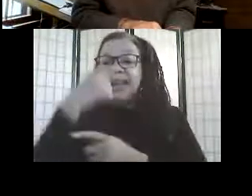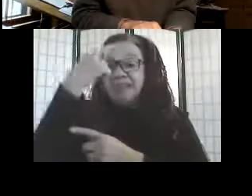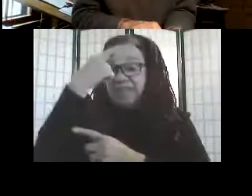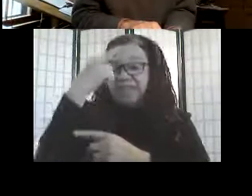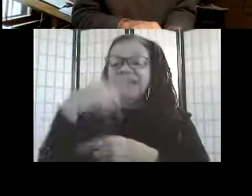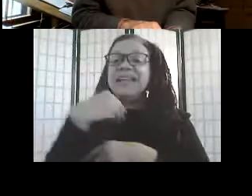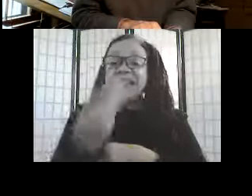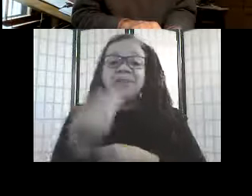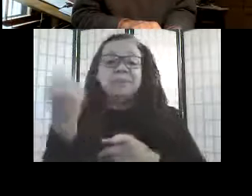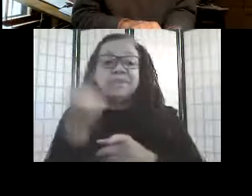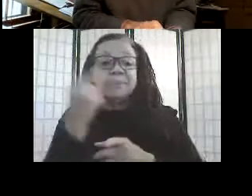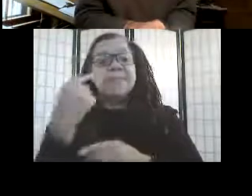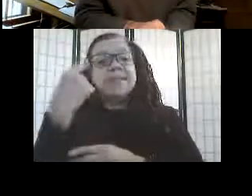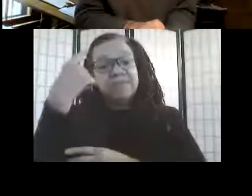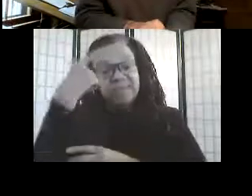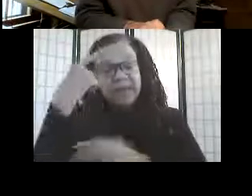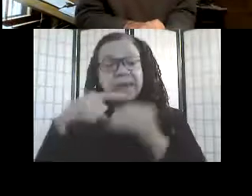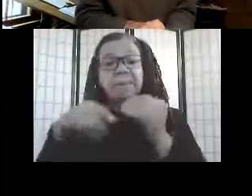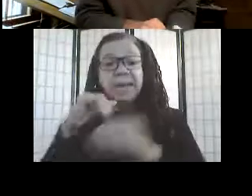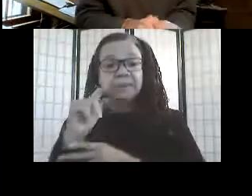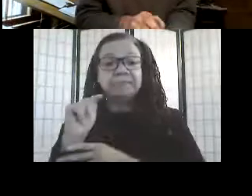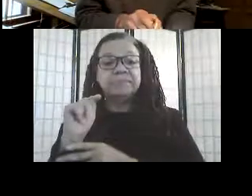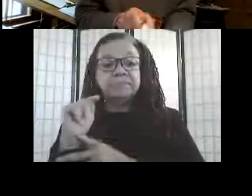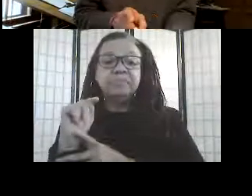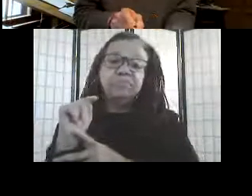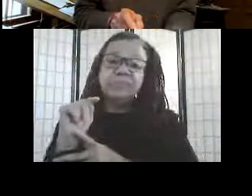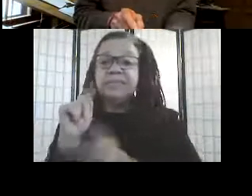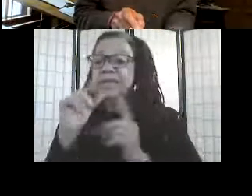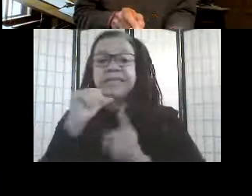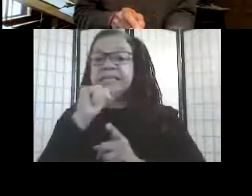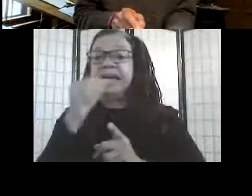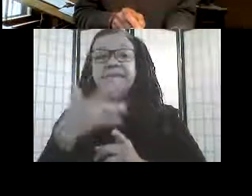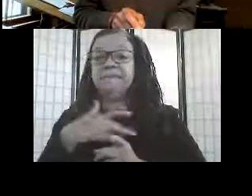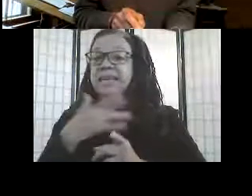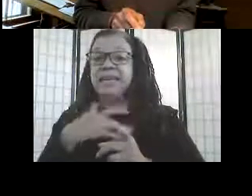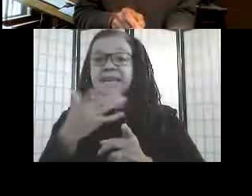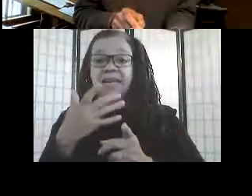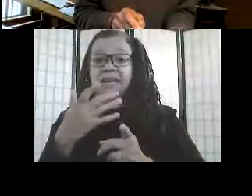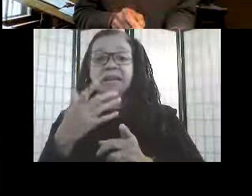to think about, and sort of puts him back in his place, that he's not feeling like he was when he was marching around,